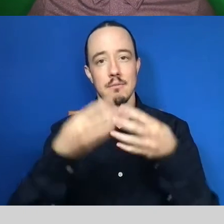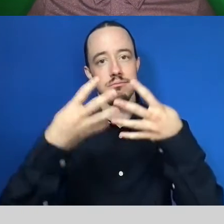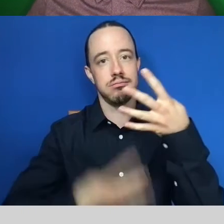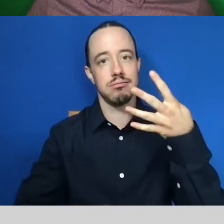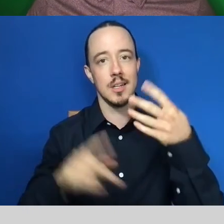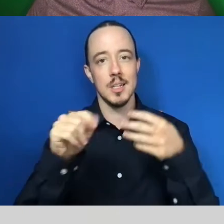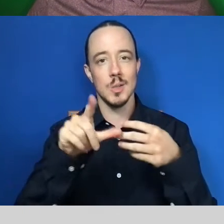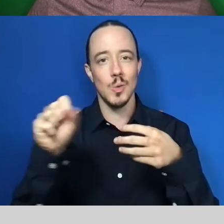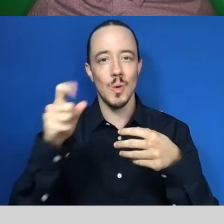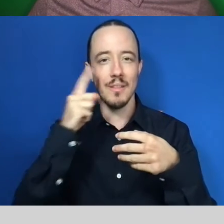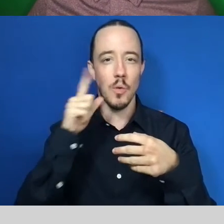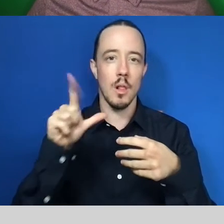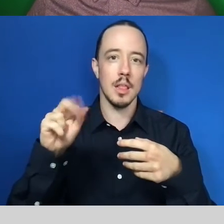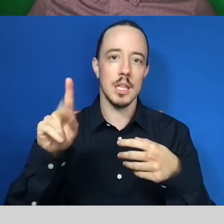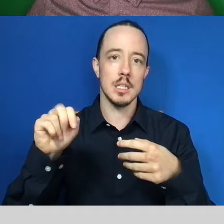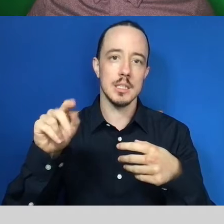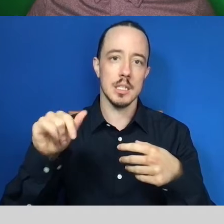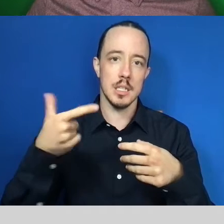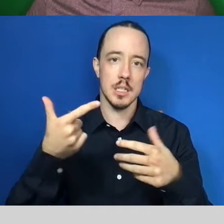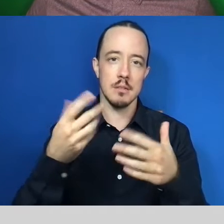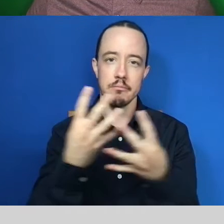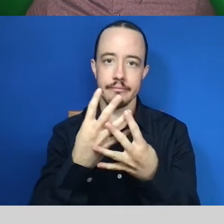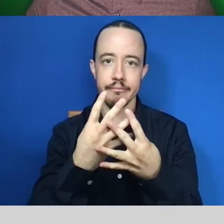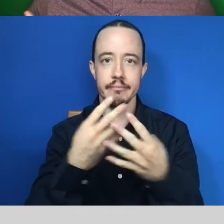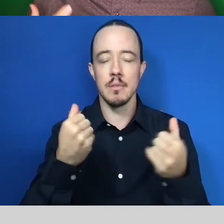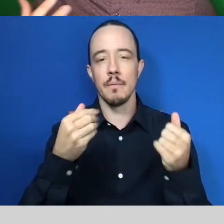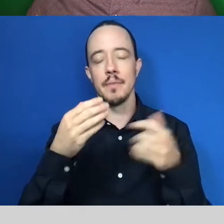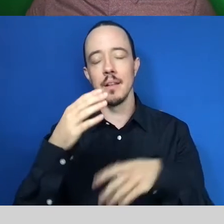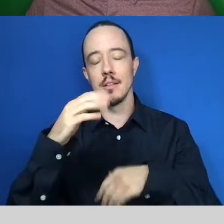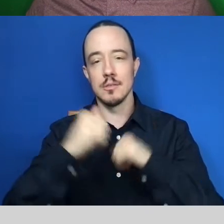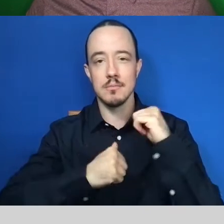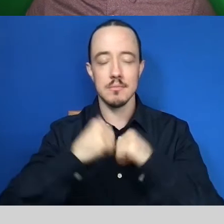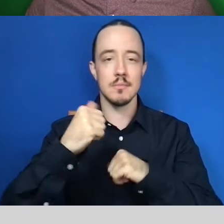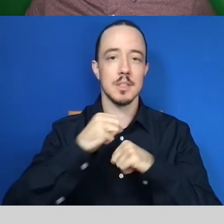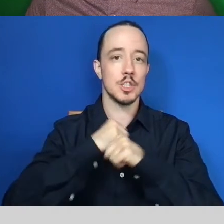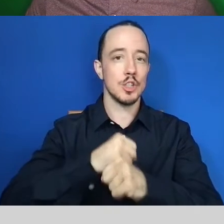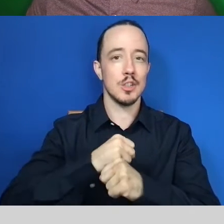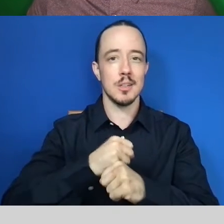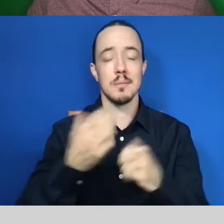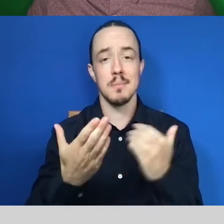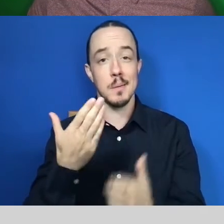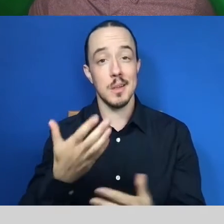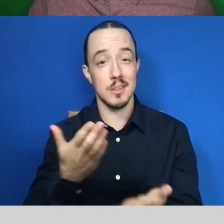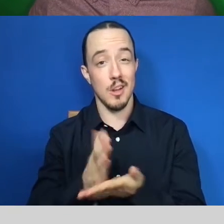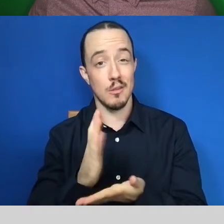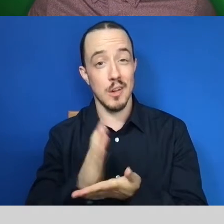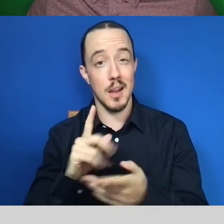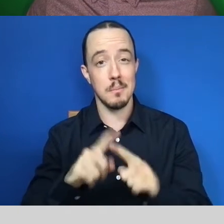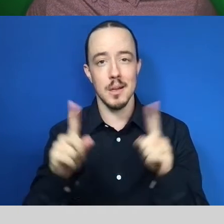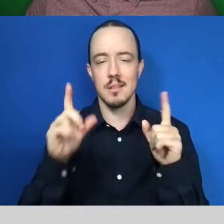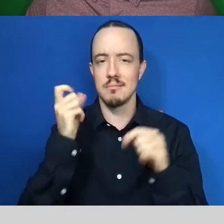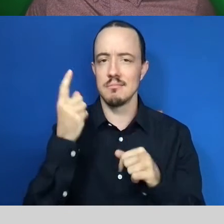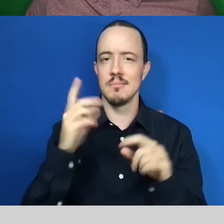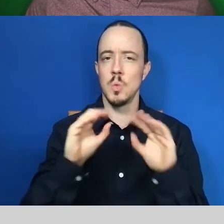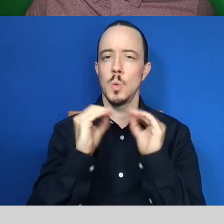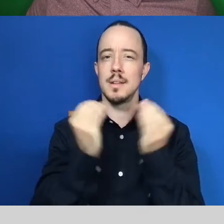to check linting, formatting, security and so on. This may work all right, for the built-in checks that all these tools come with,